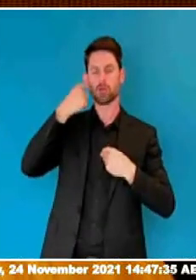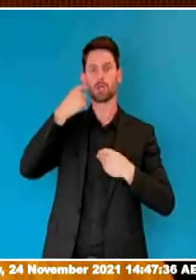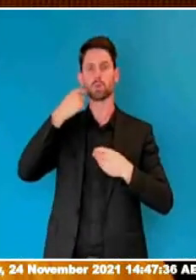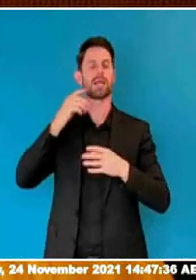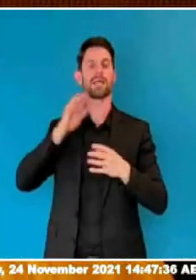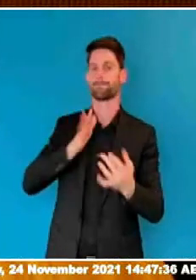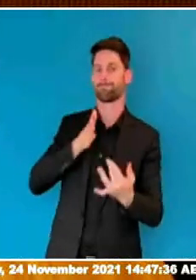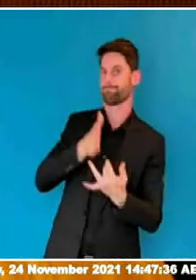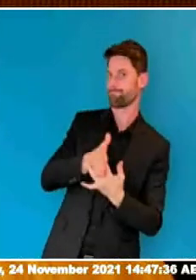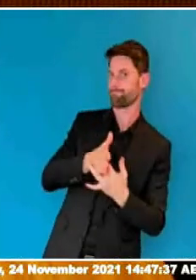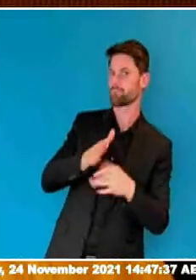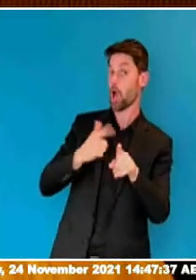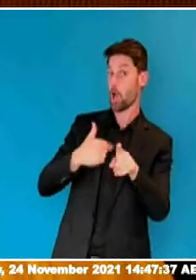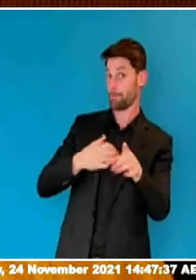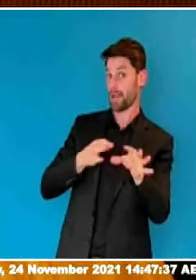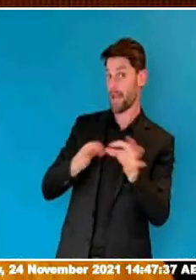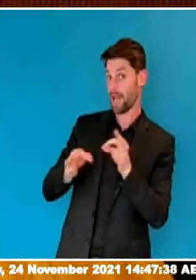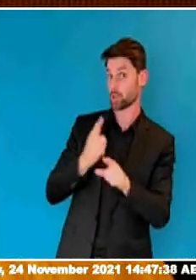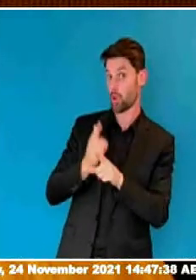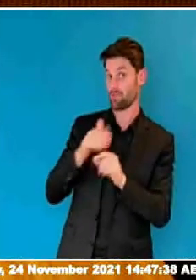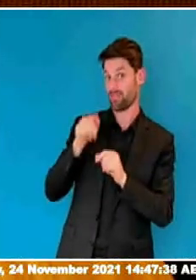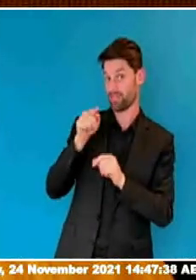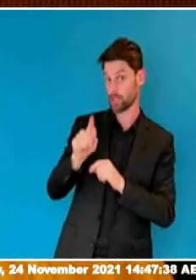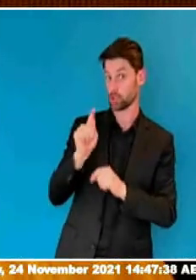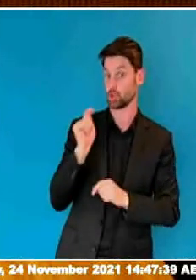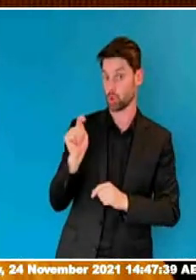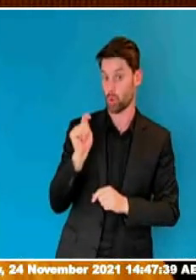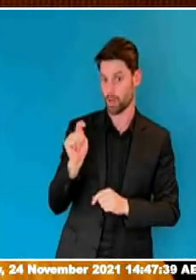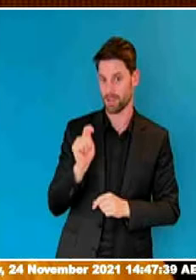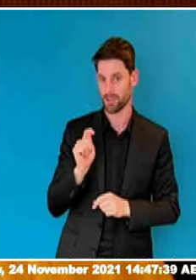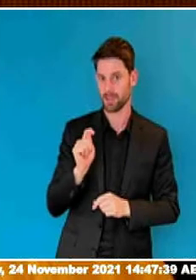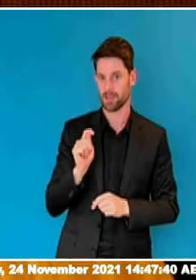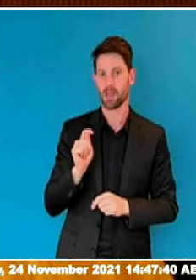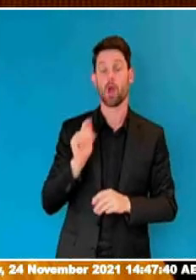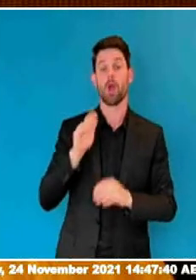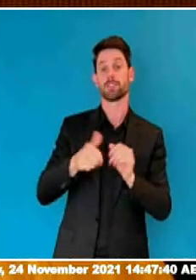If I've got time that's my next topic, psychosocial disability.